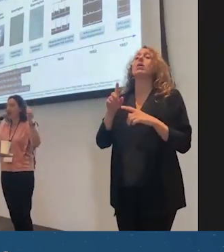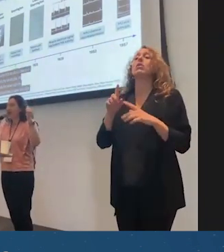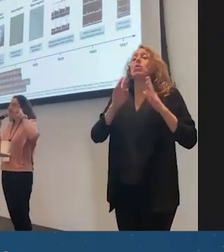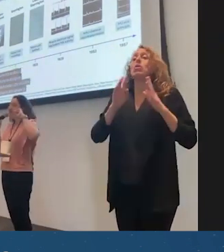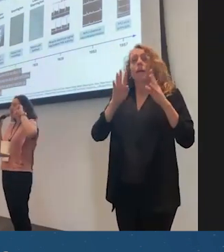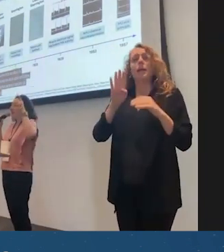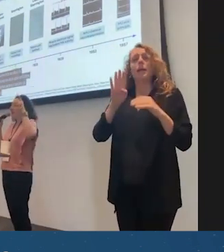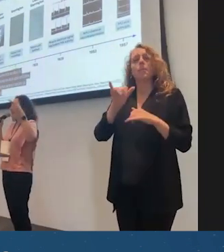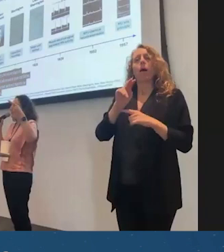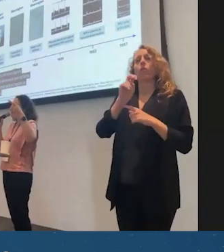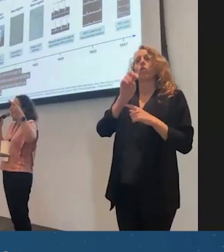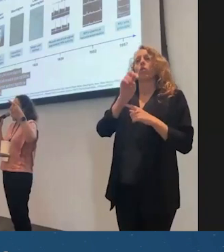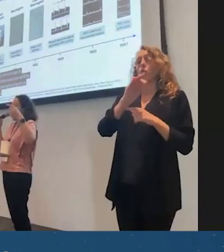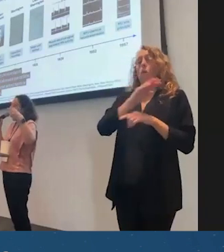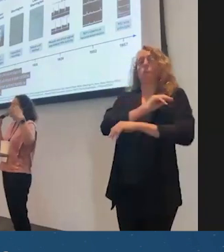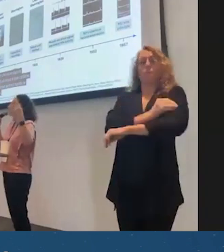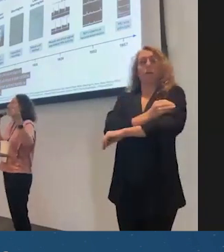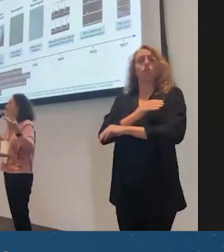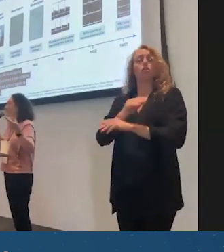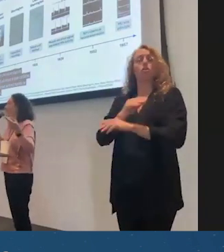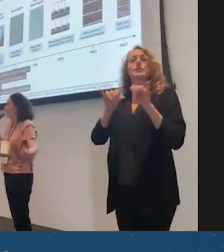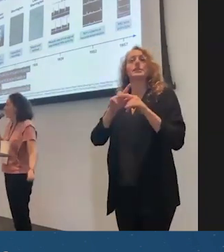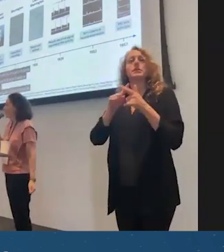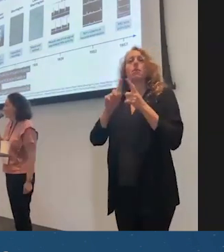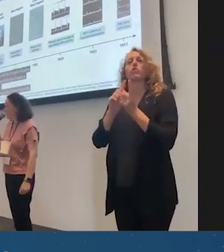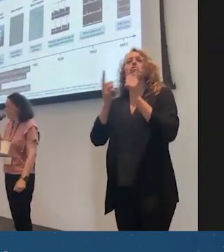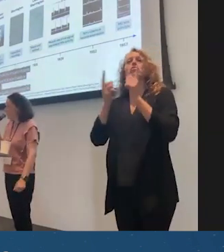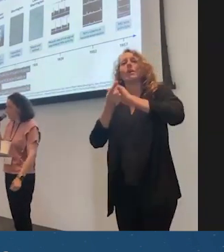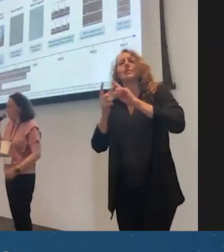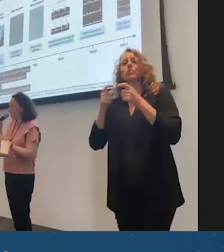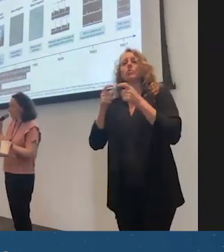and then are translated into digital commands for device control.